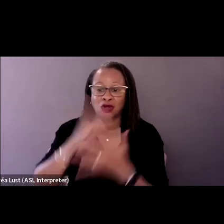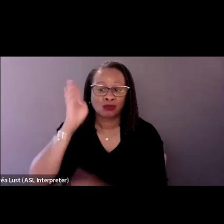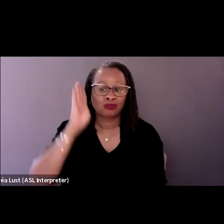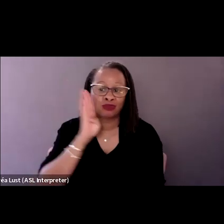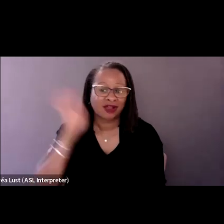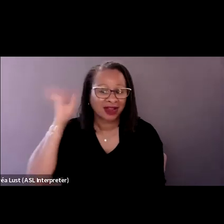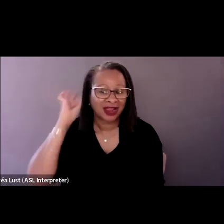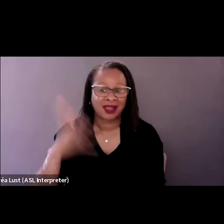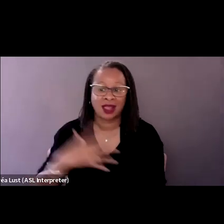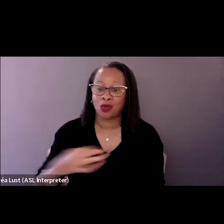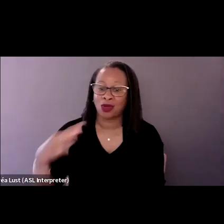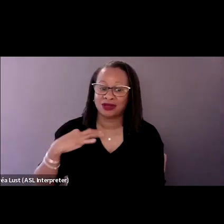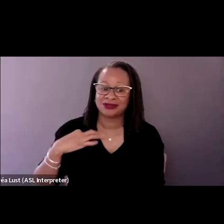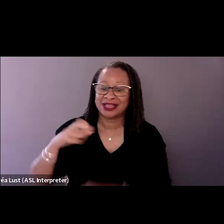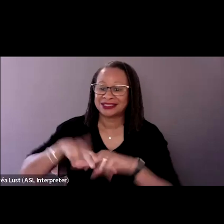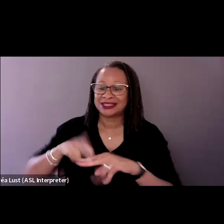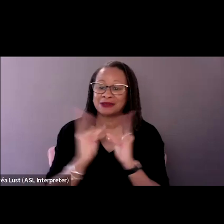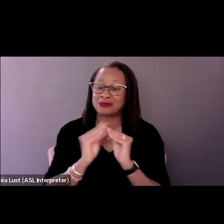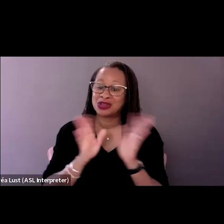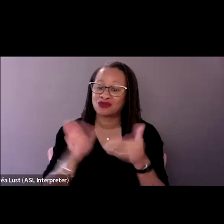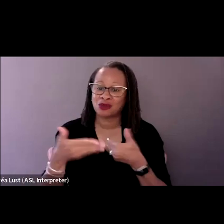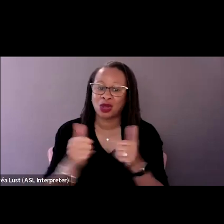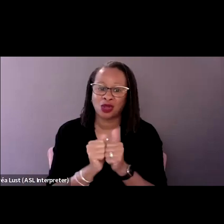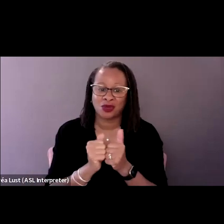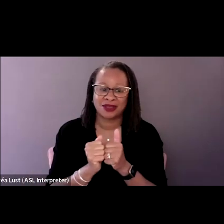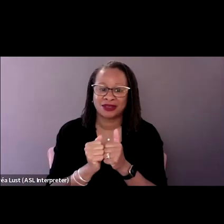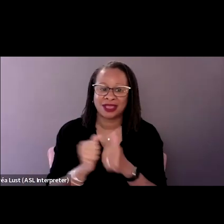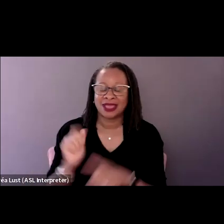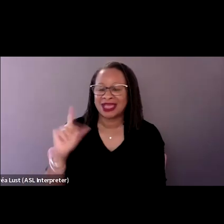and I'm sitting in a meeting room with a turned off TV behind me.